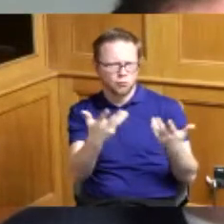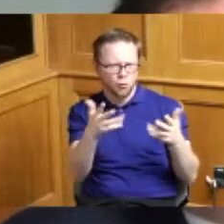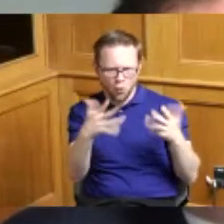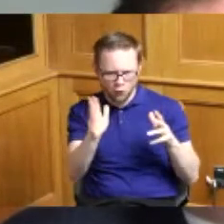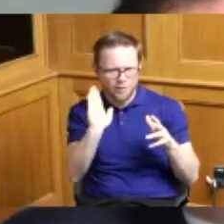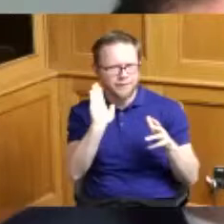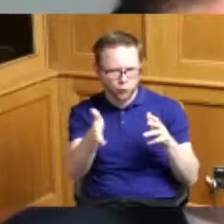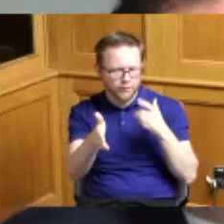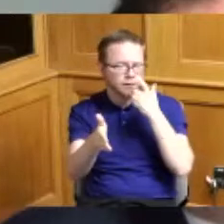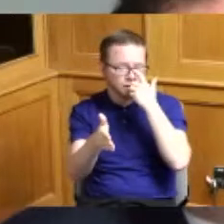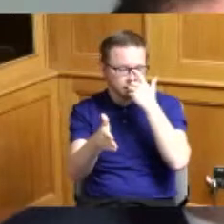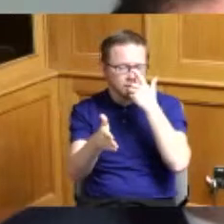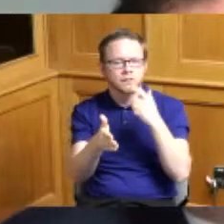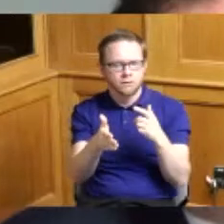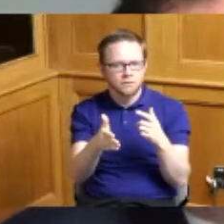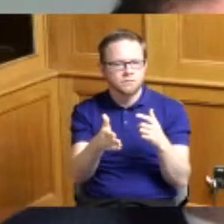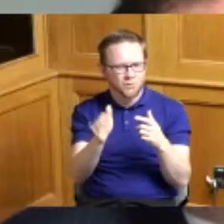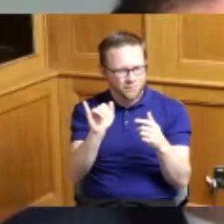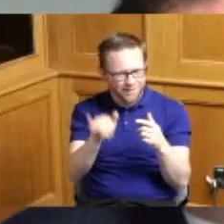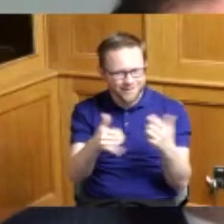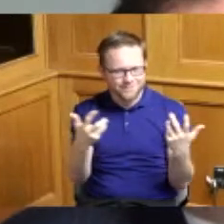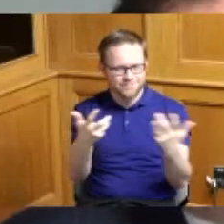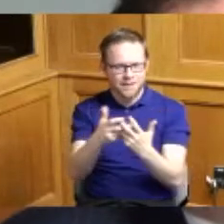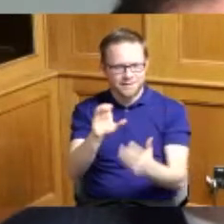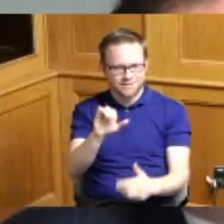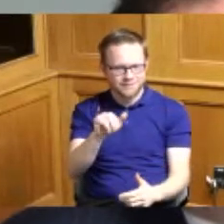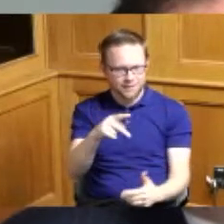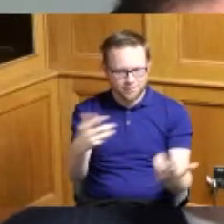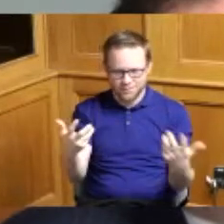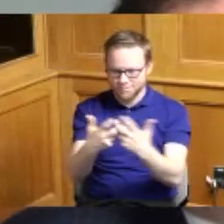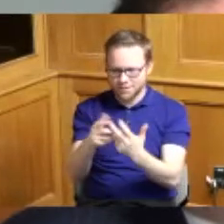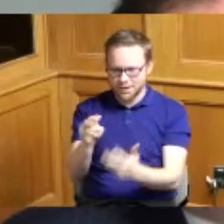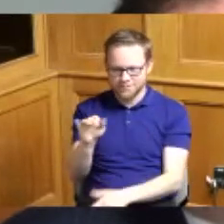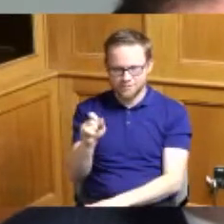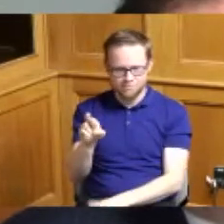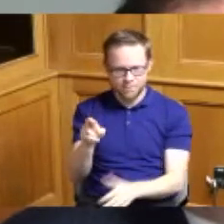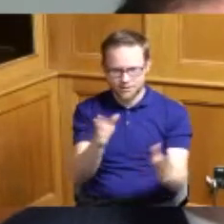be attempting to do within our CIP and within our master and and consistent with our master plan